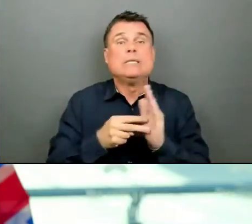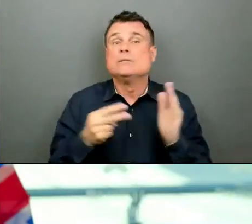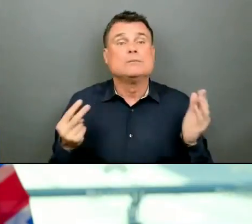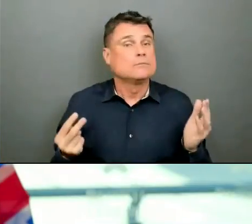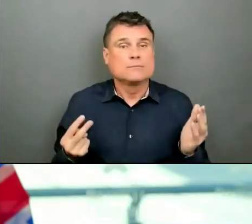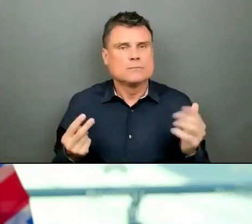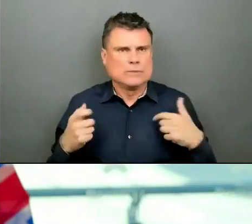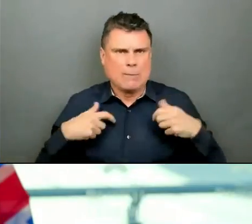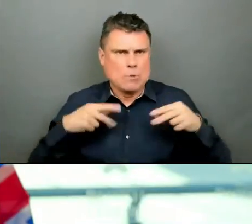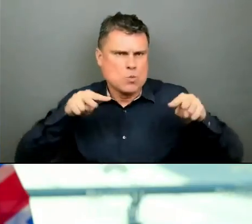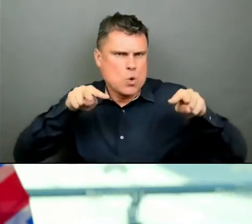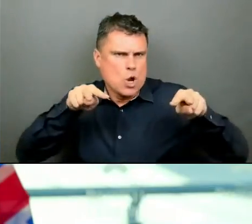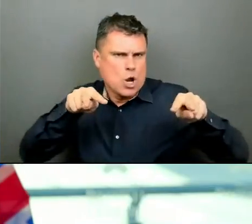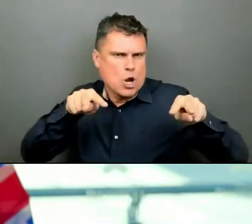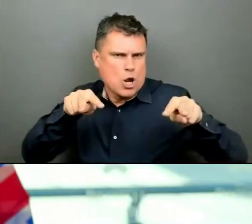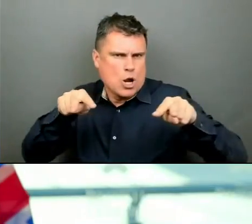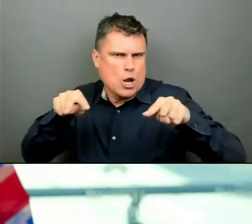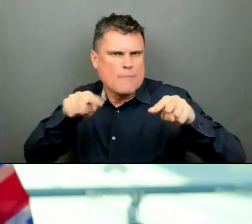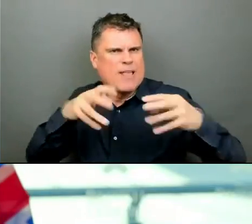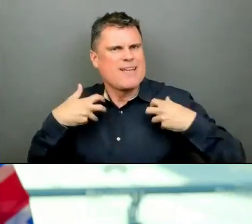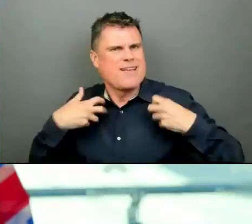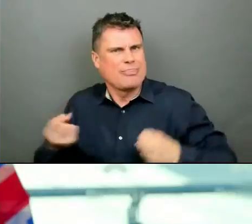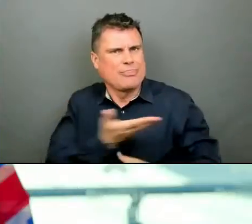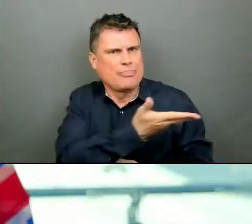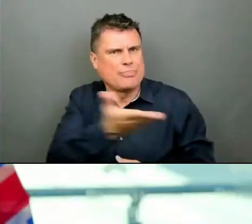such